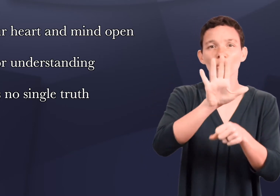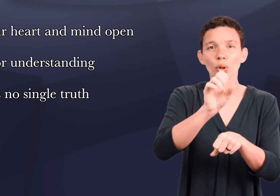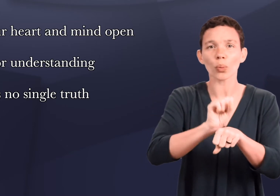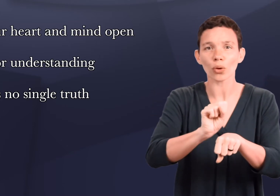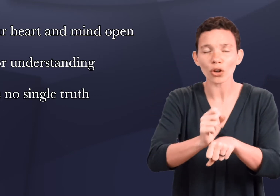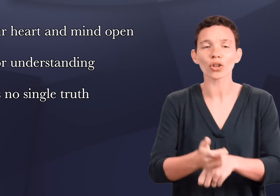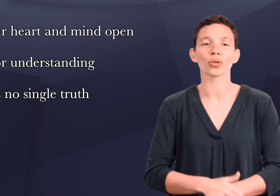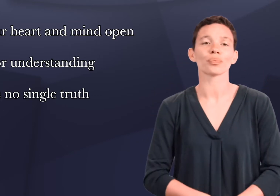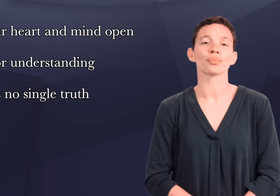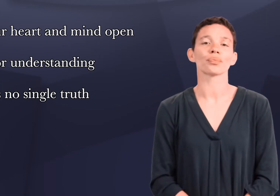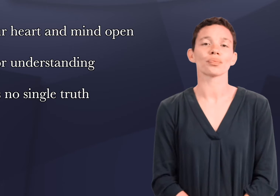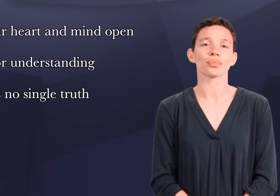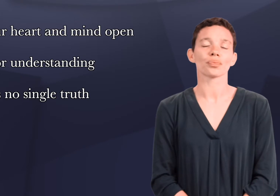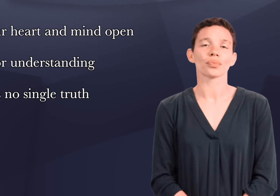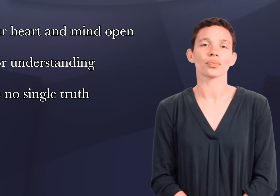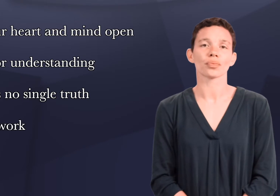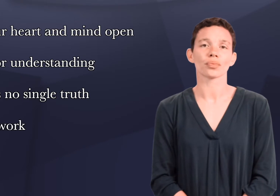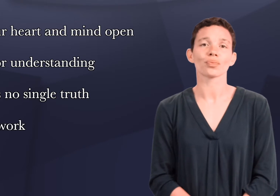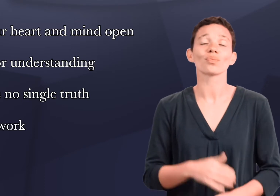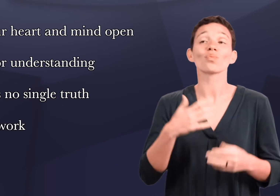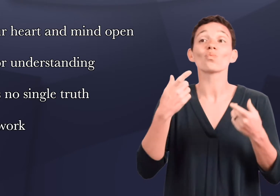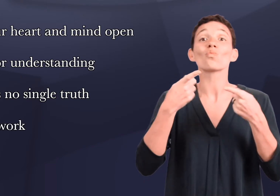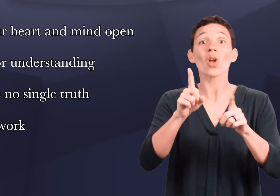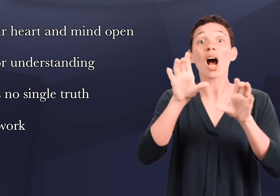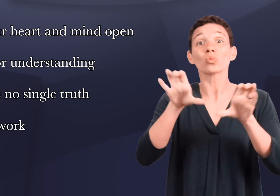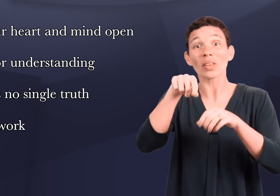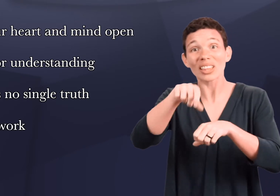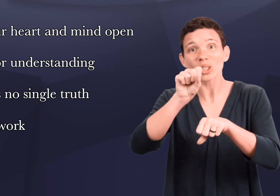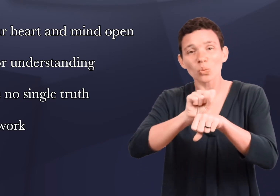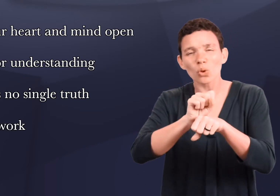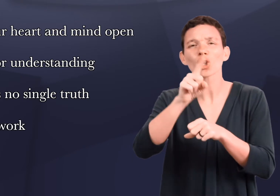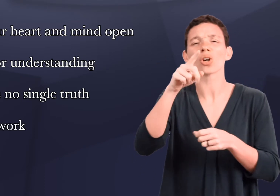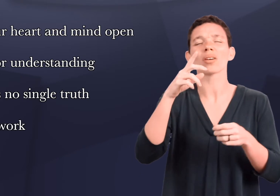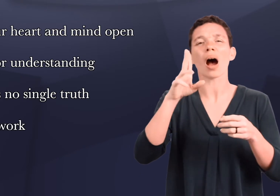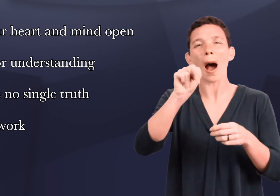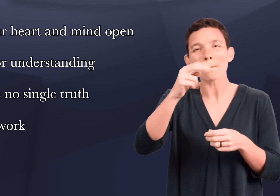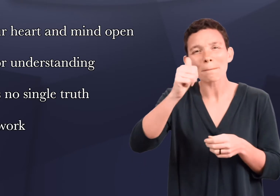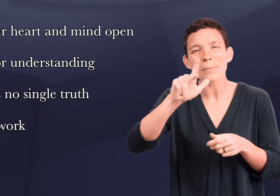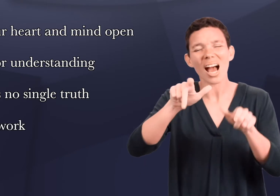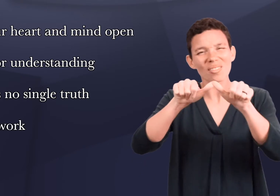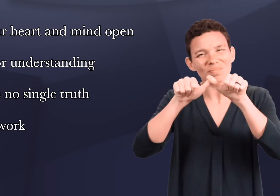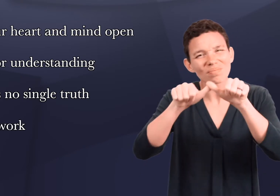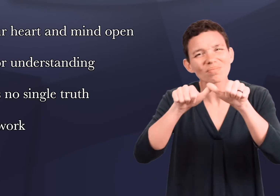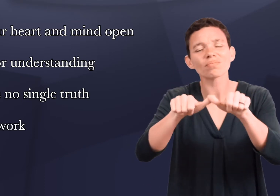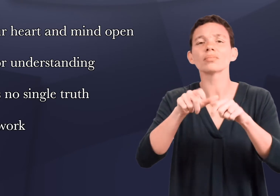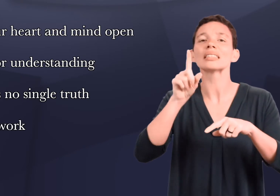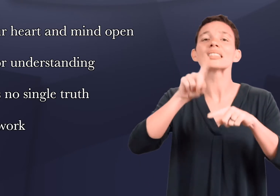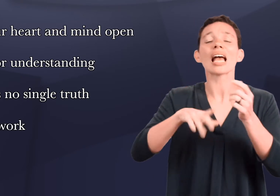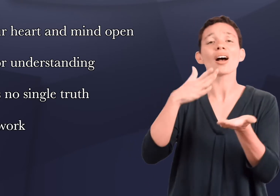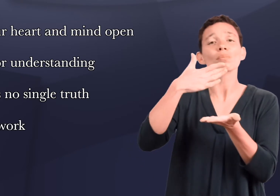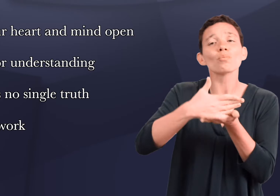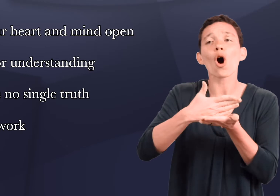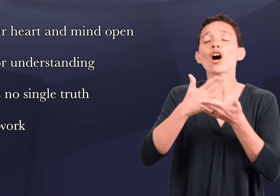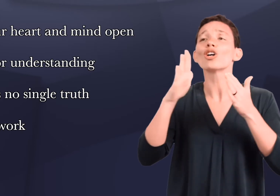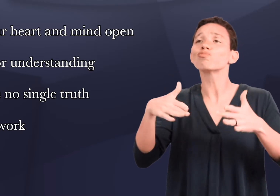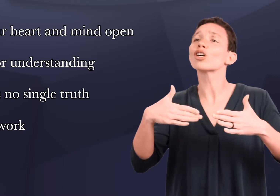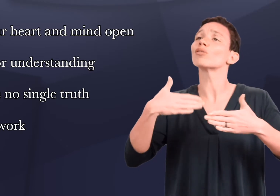Make sure you include that mindset in your work. While doing this work, never stop unpacking.